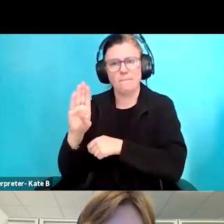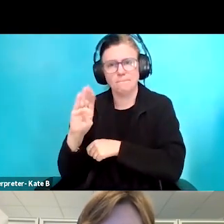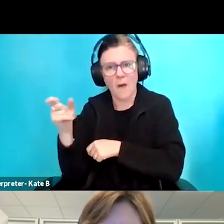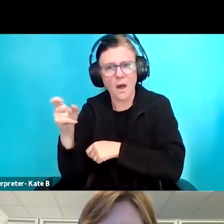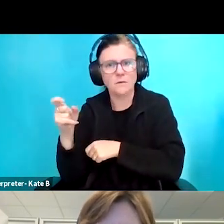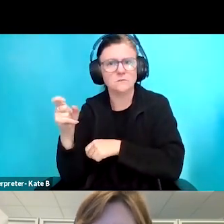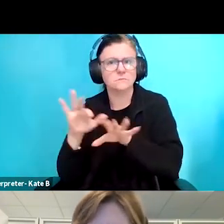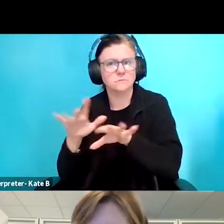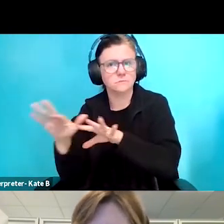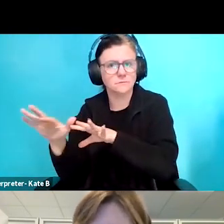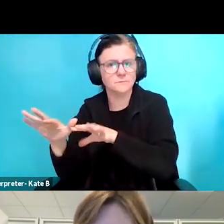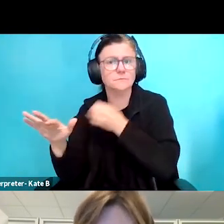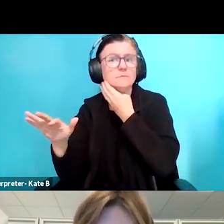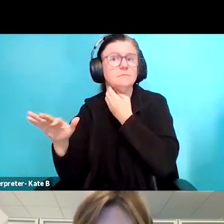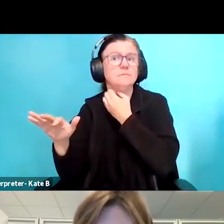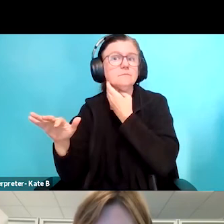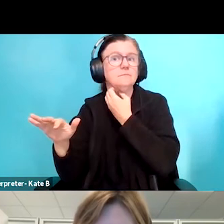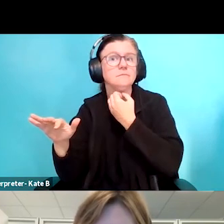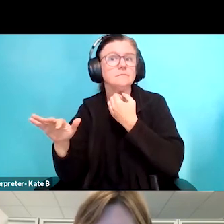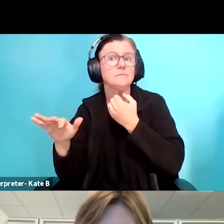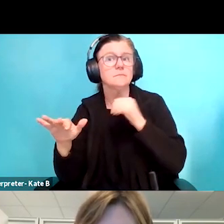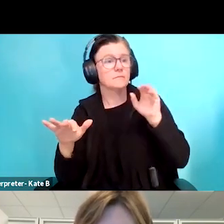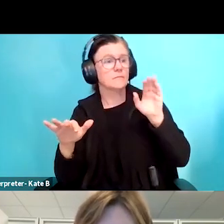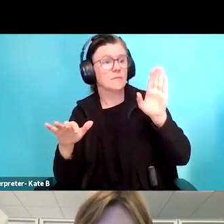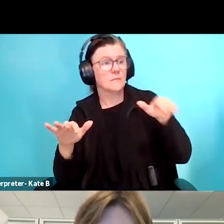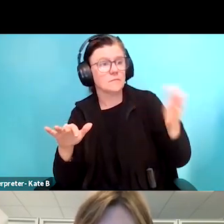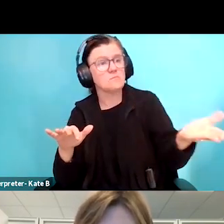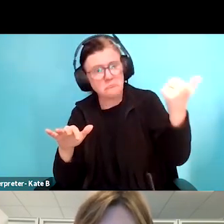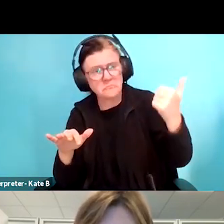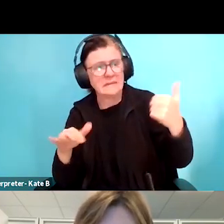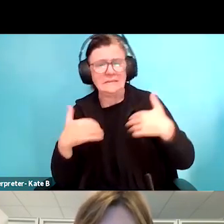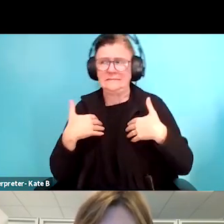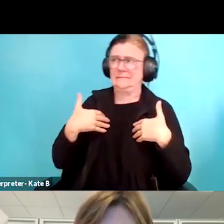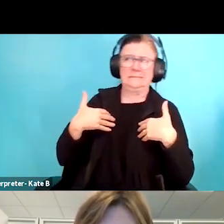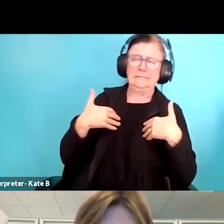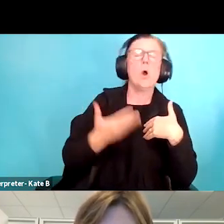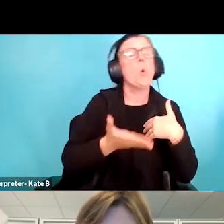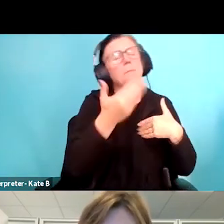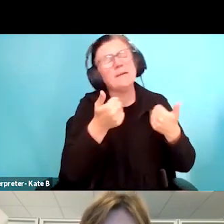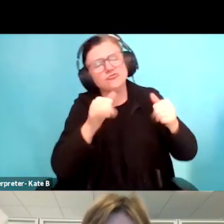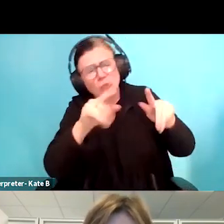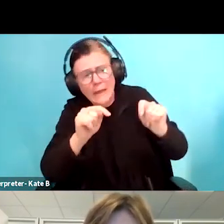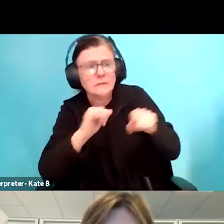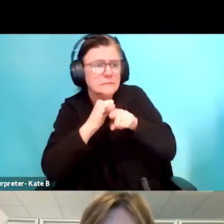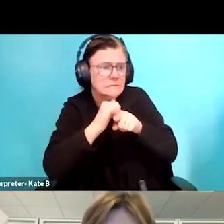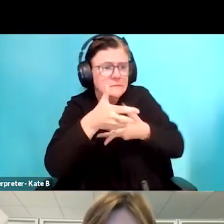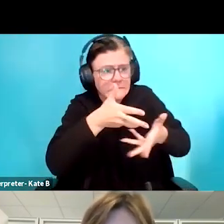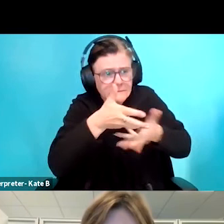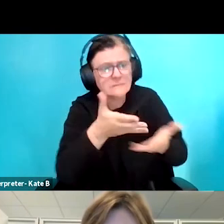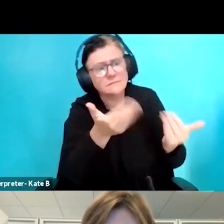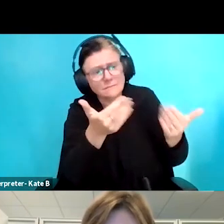They encouraged participants to overcome digital hesitancy and continue participating in peer